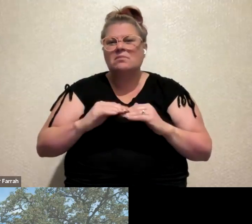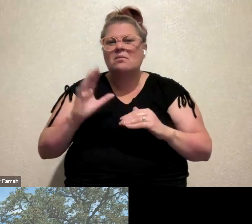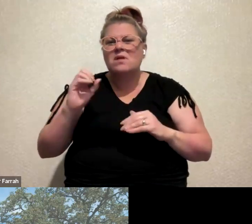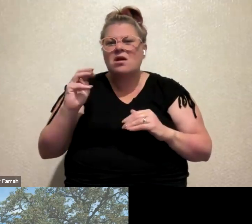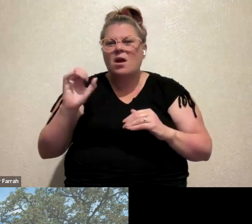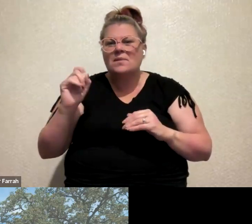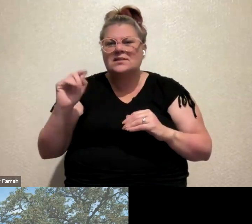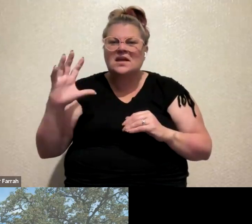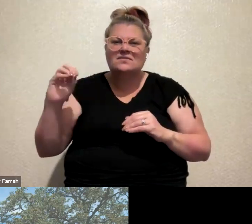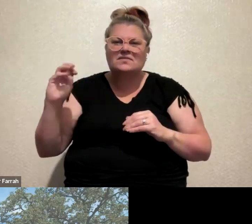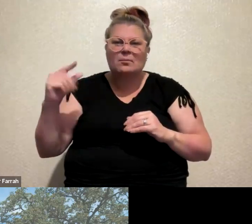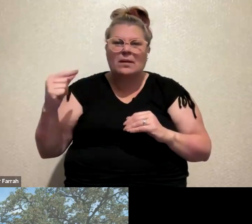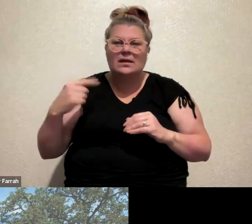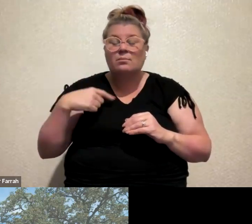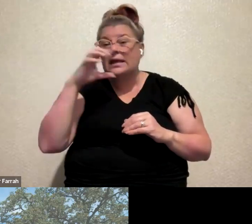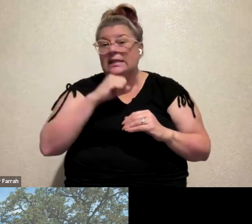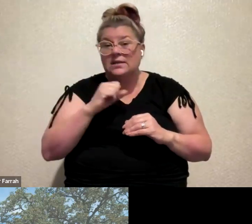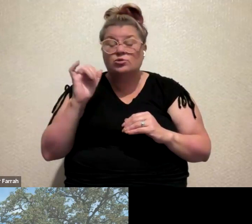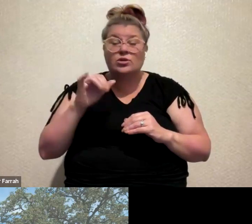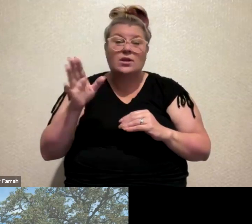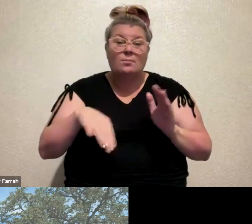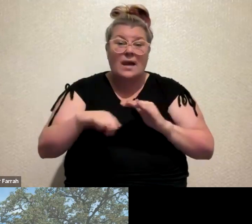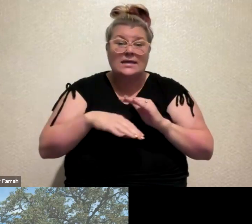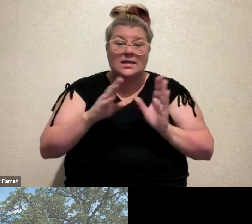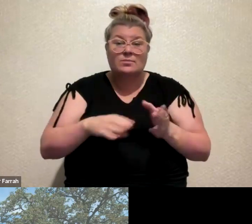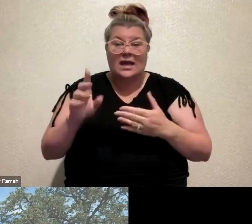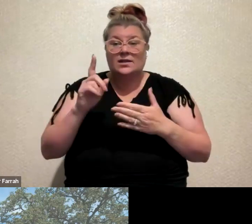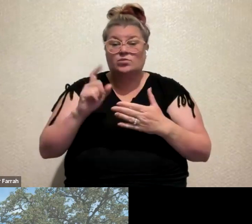just make the assumption that their basic plan is but should be performing and use that data. But